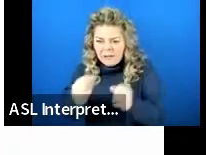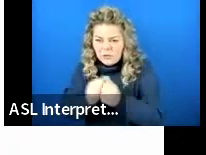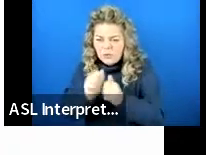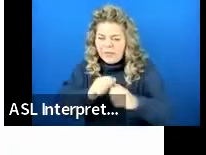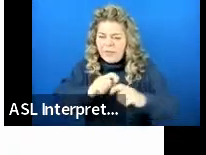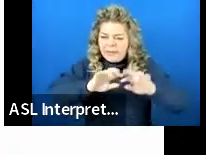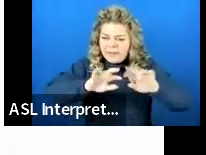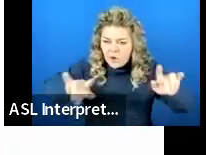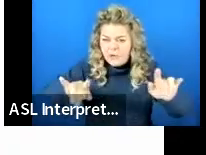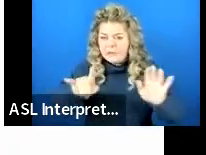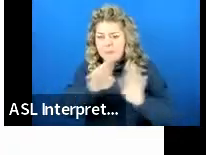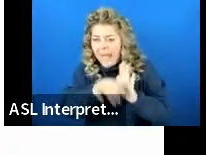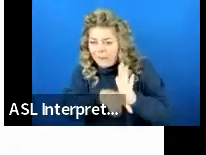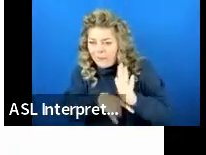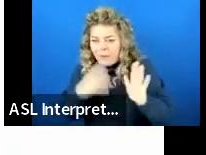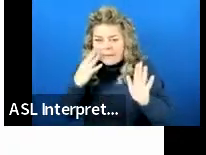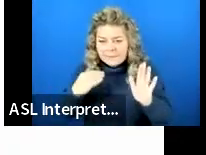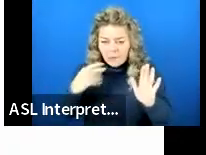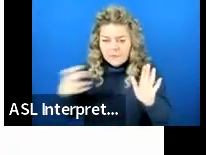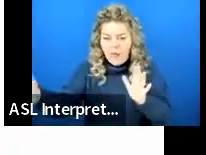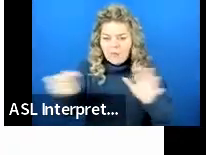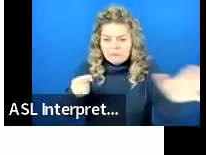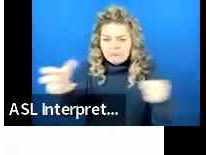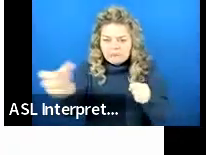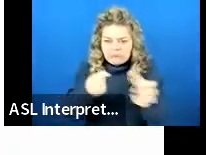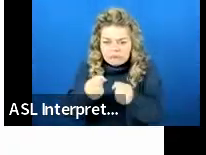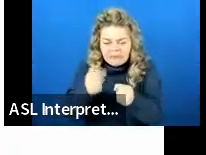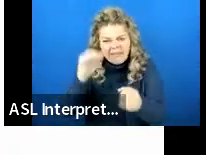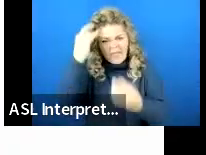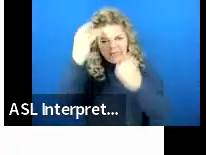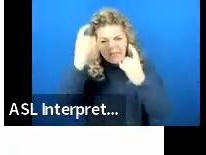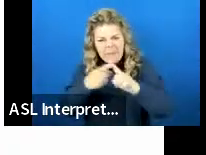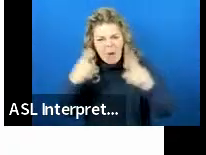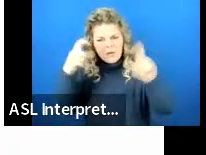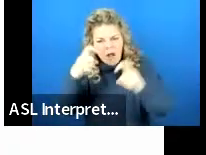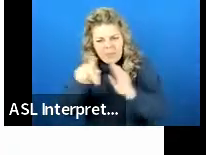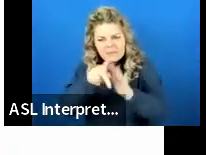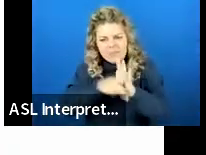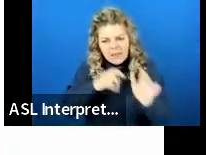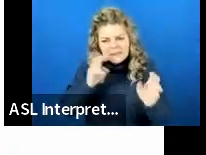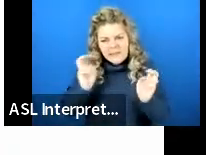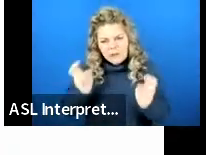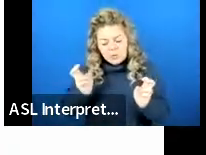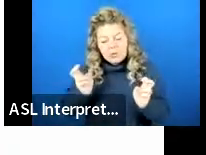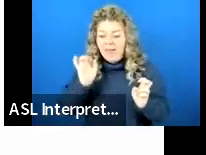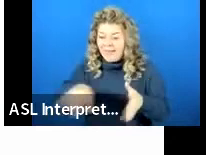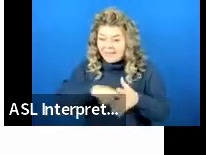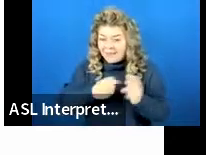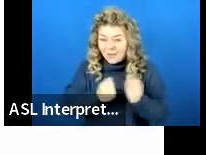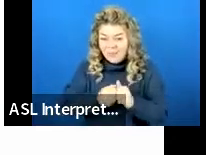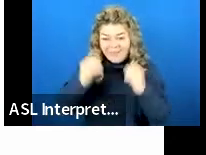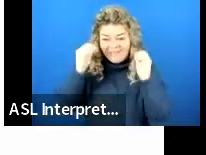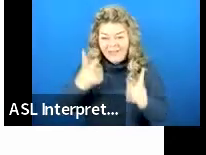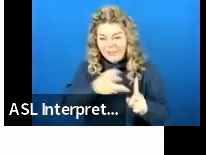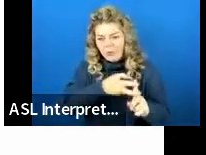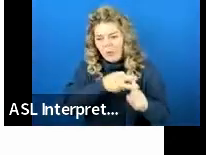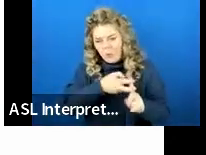and experiences to think about complex policy issues. And this of course starts with our faculty recruitment efforts.